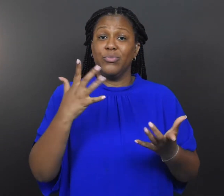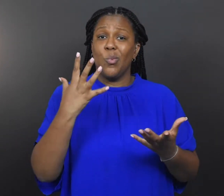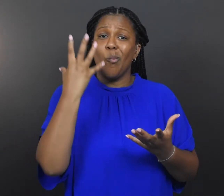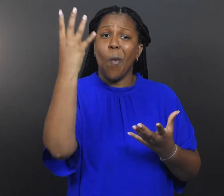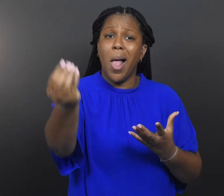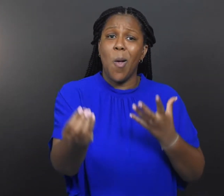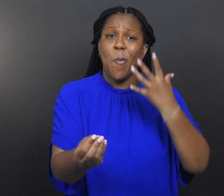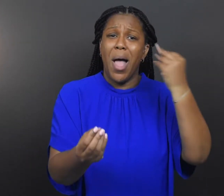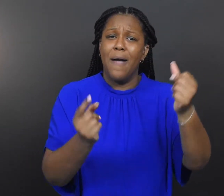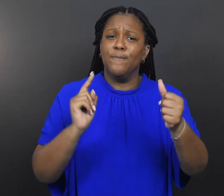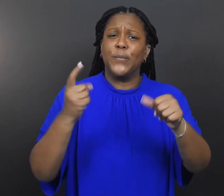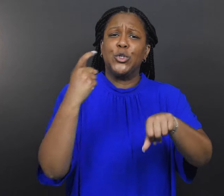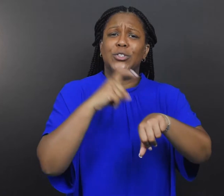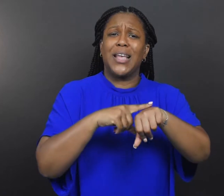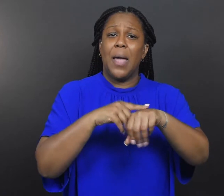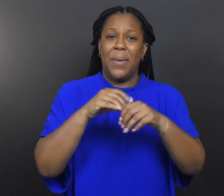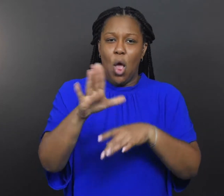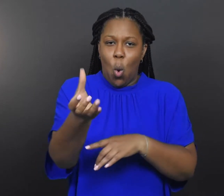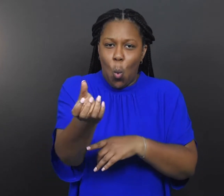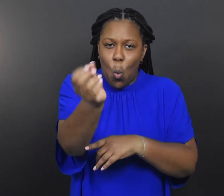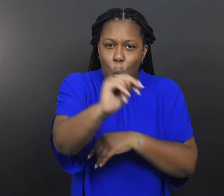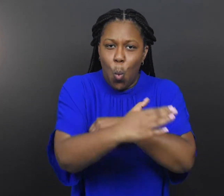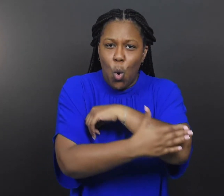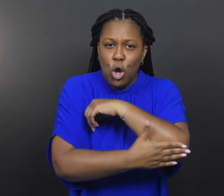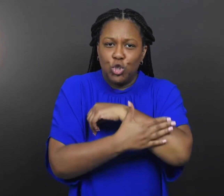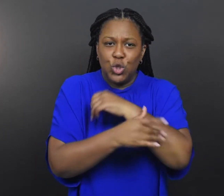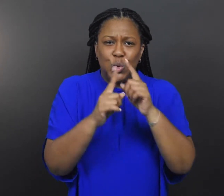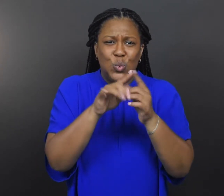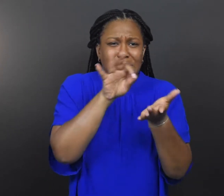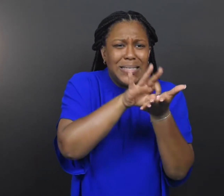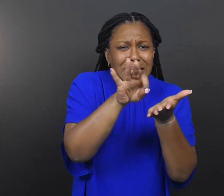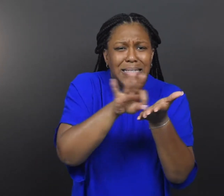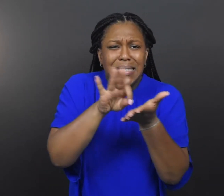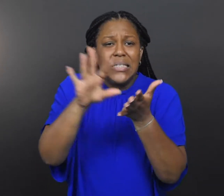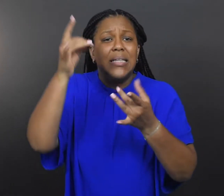to track the disease’s spread.